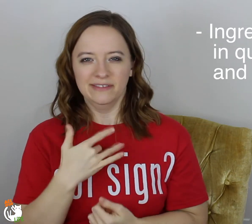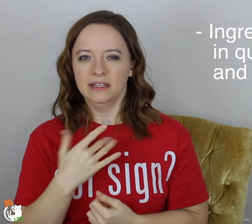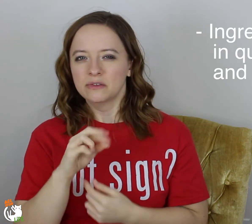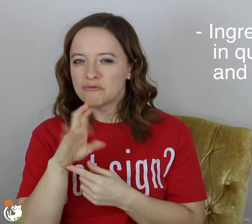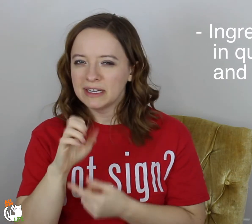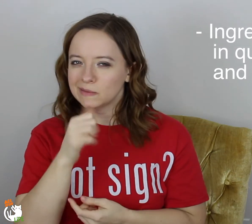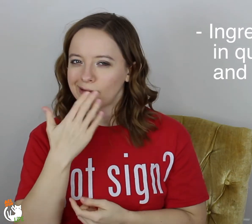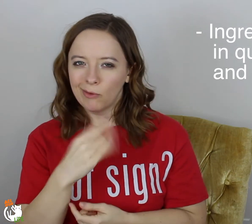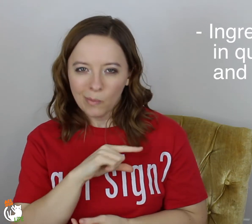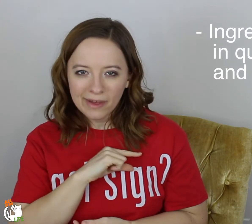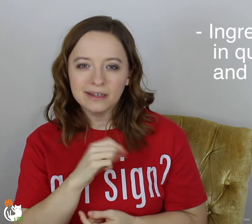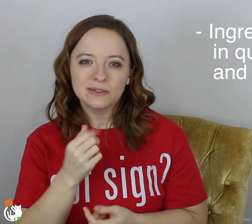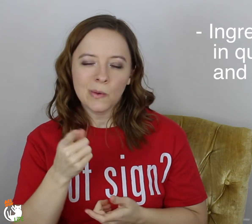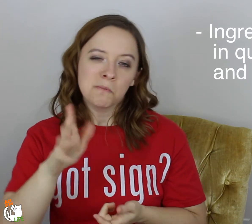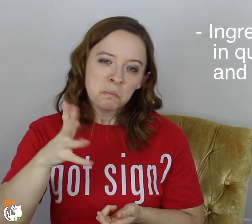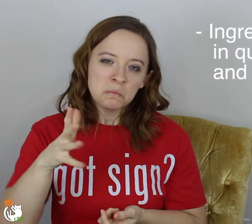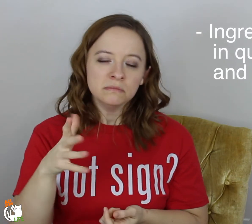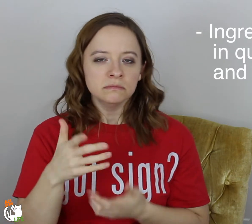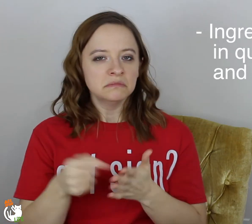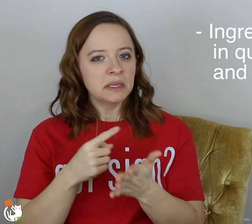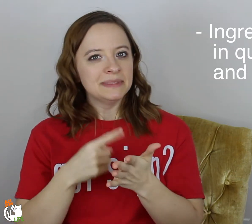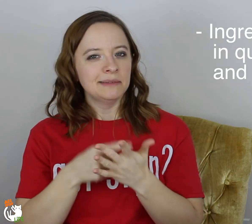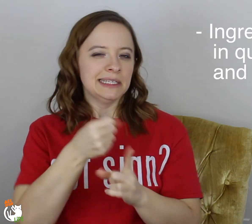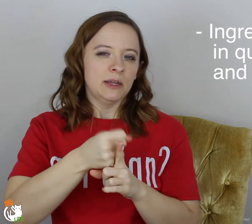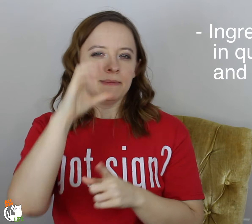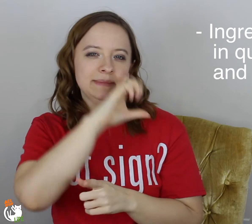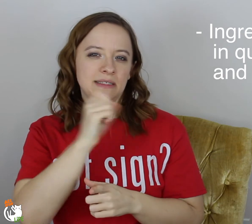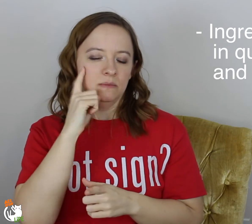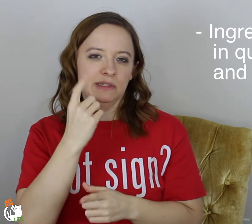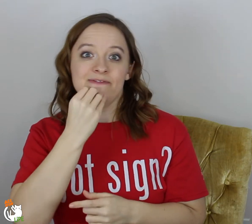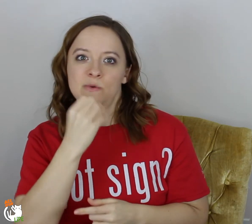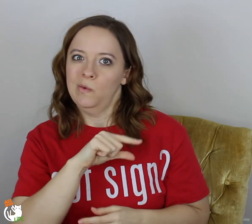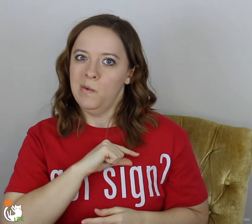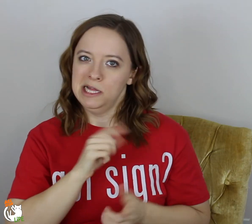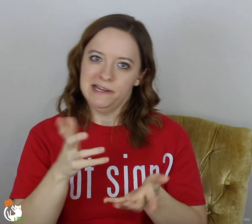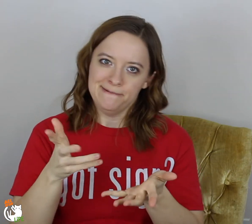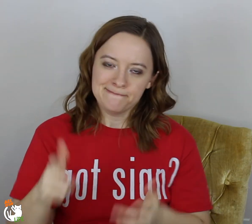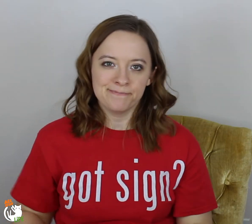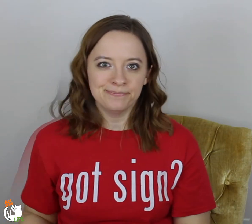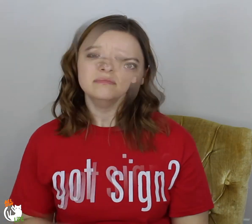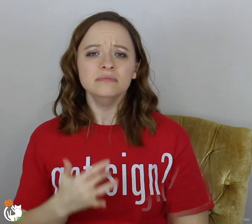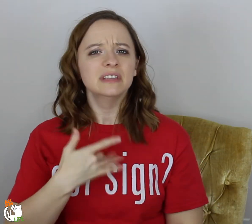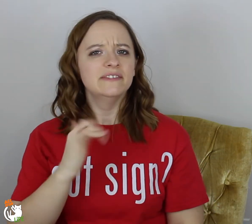Like the rice wasn't the best quality. So they're okay. It's kind of hit or miss on the food quality.